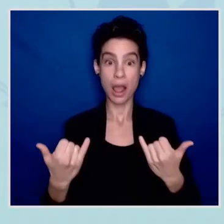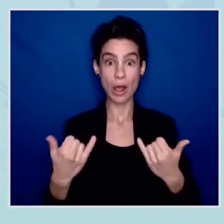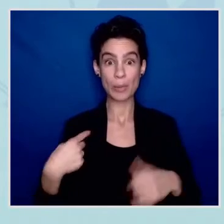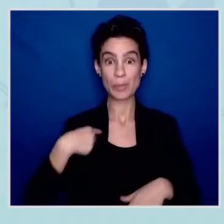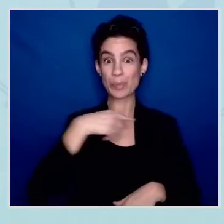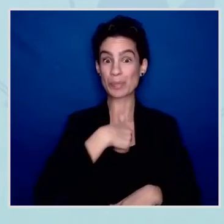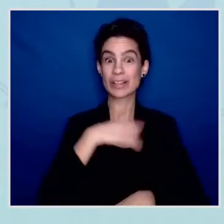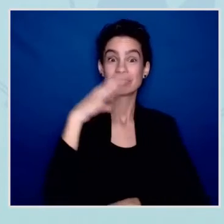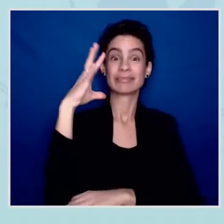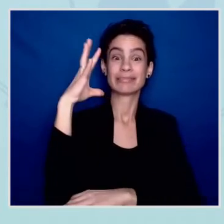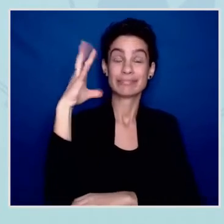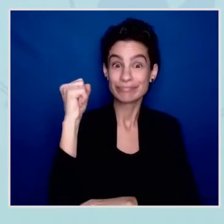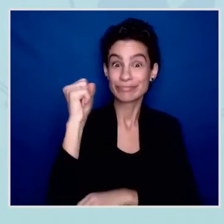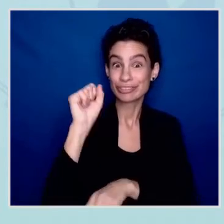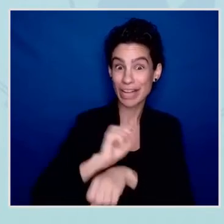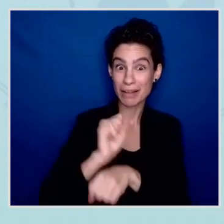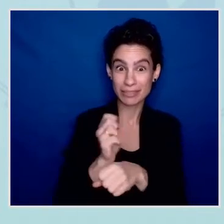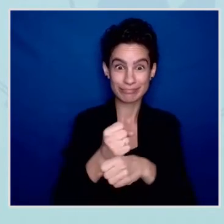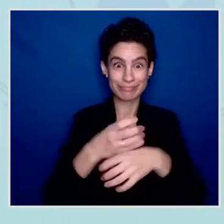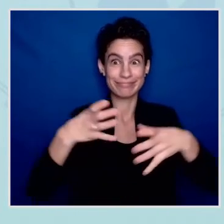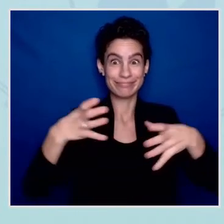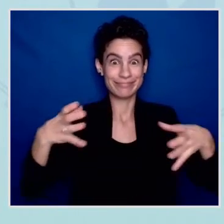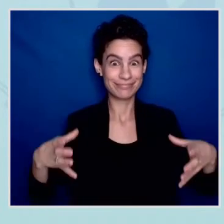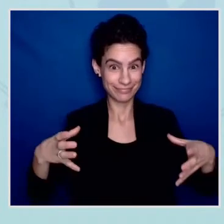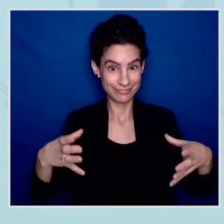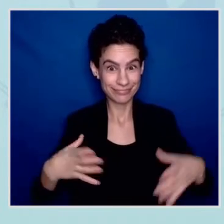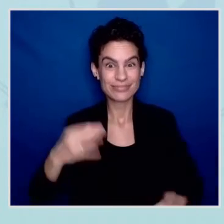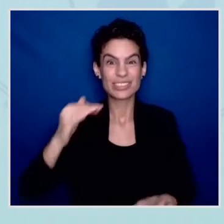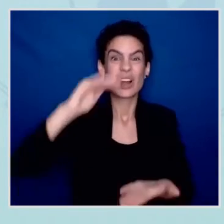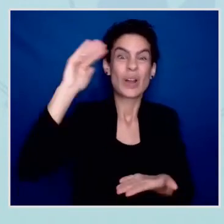HAVE WORKED HARD, WE FOUGHT